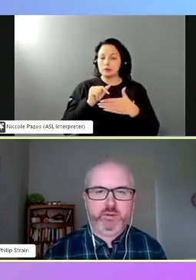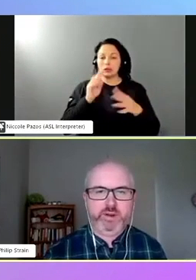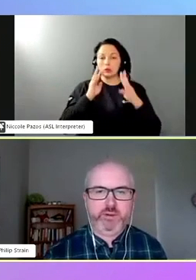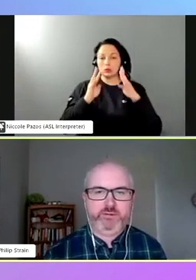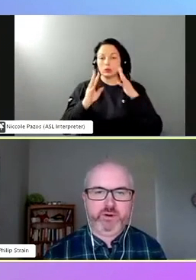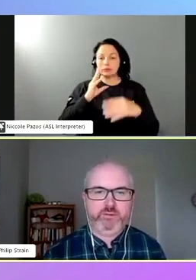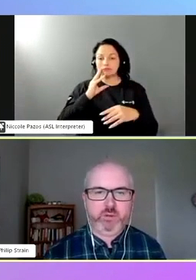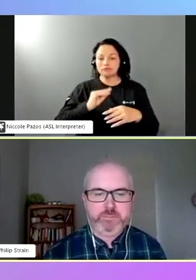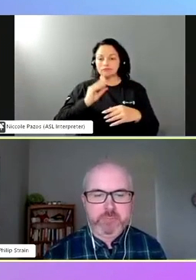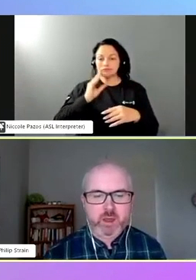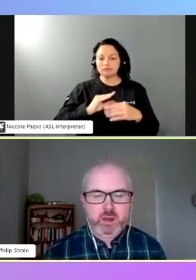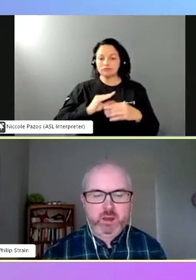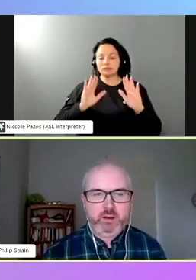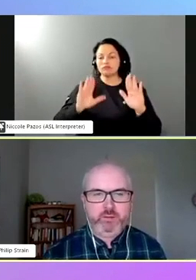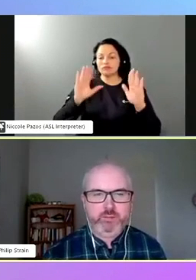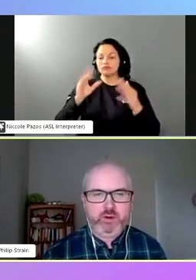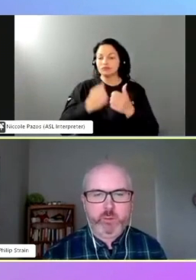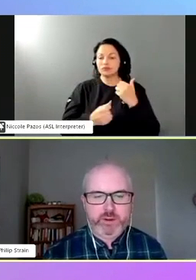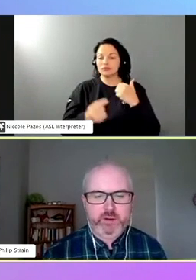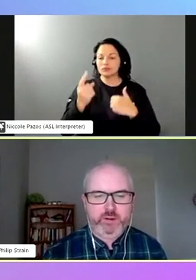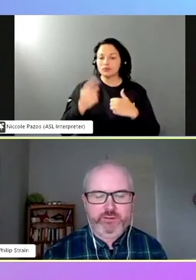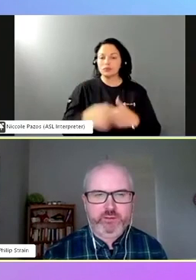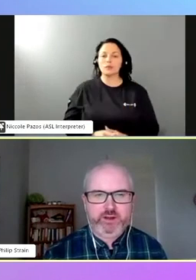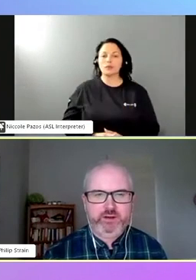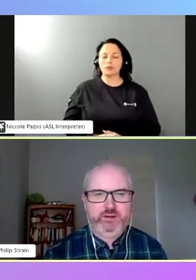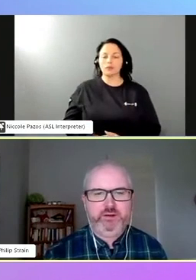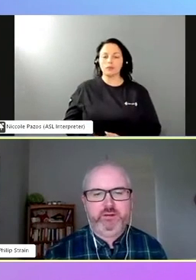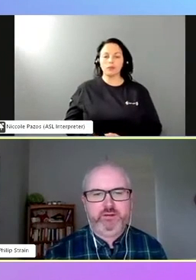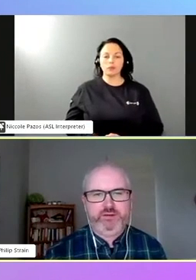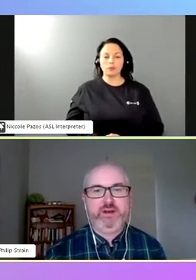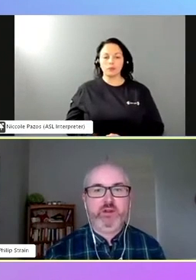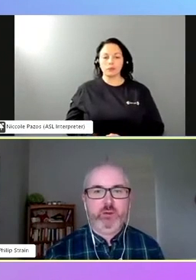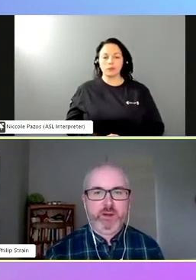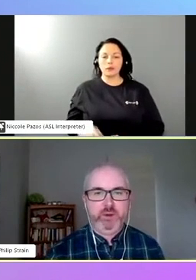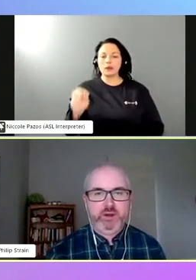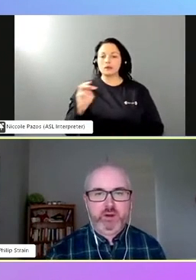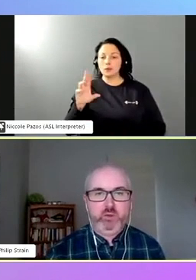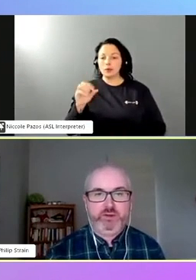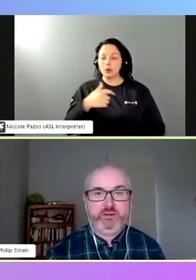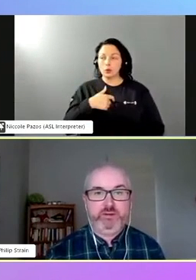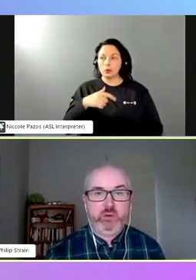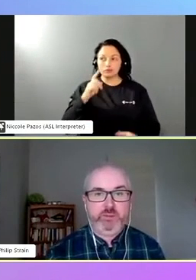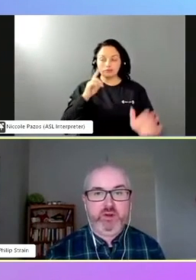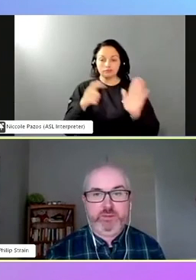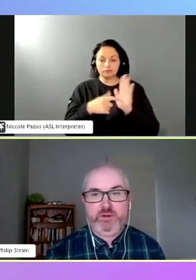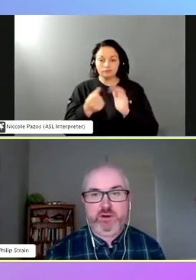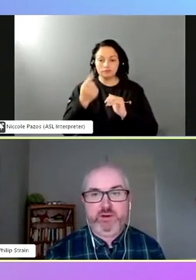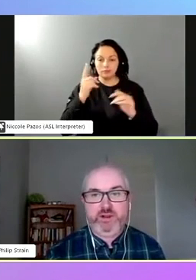We find out that relaxing the requirement